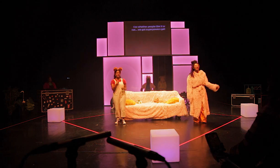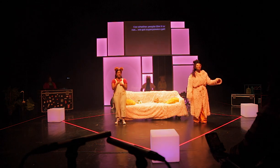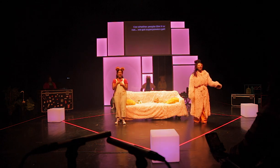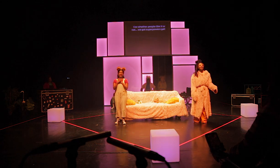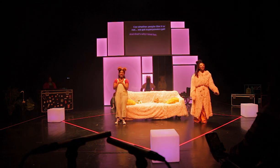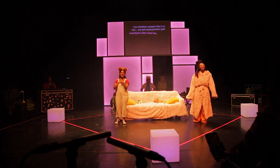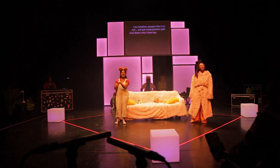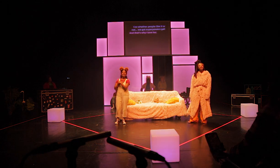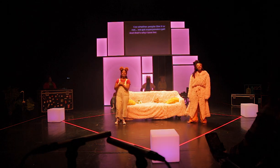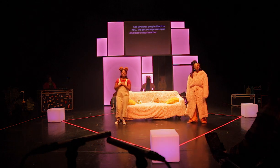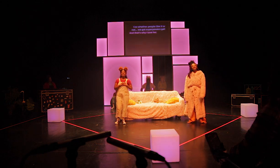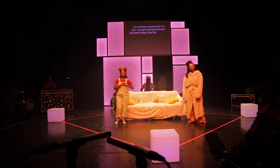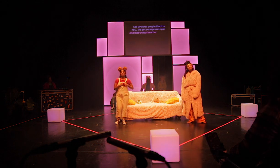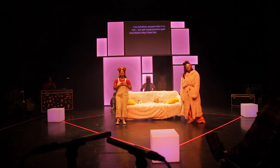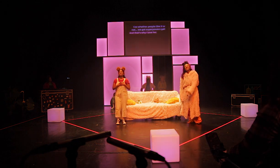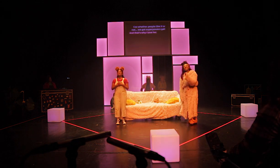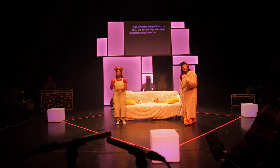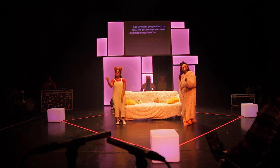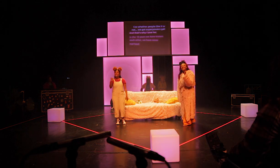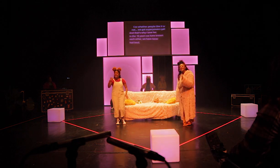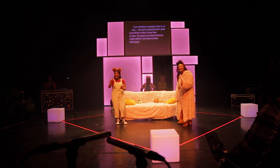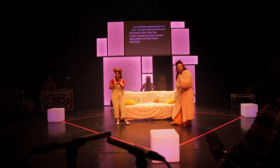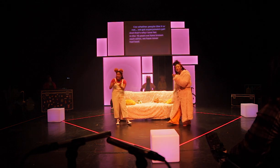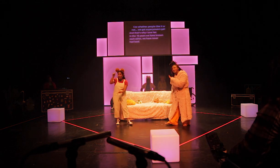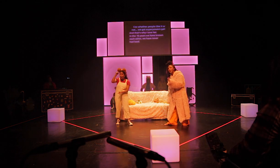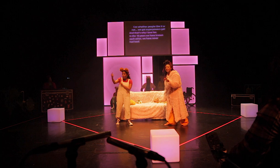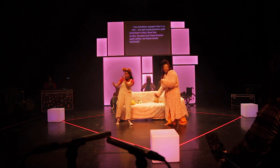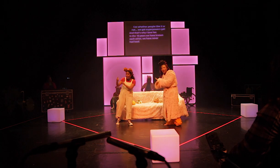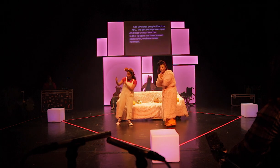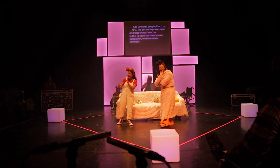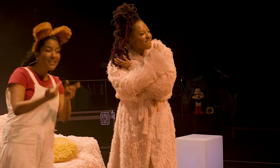And that's why I love her. In the 16 years we have known each other, we have